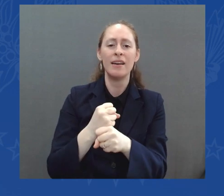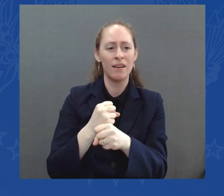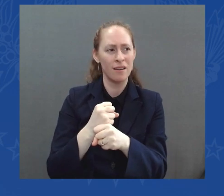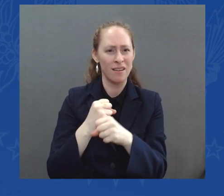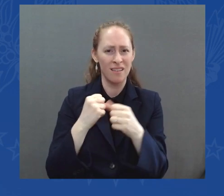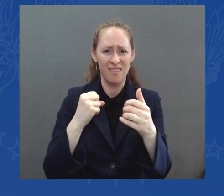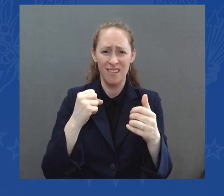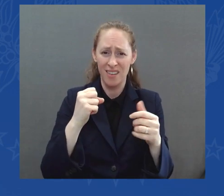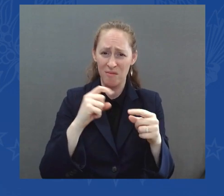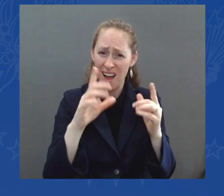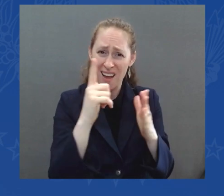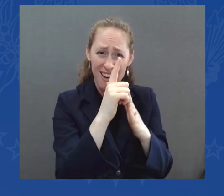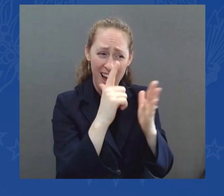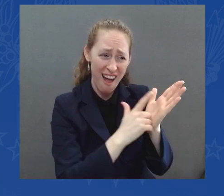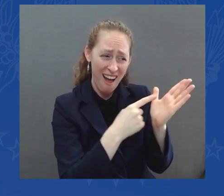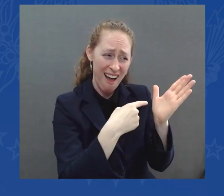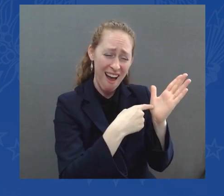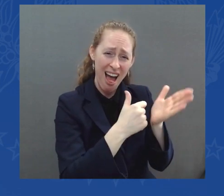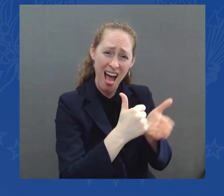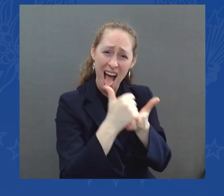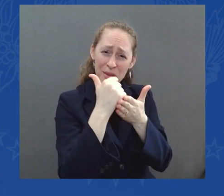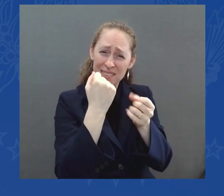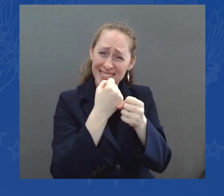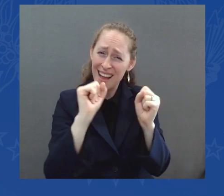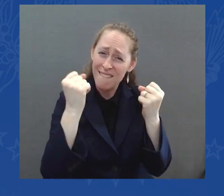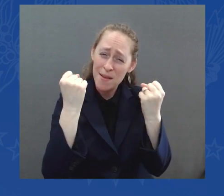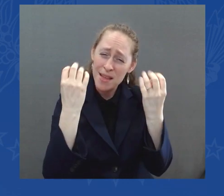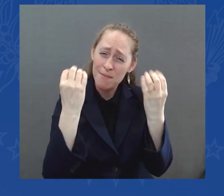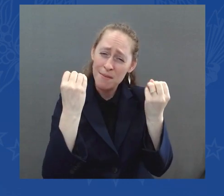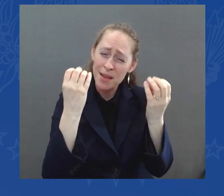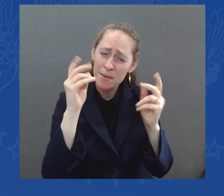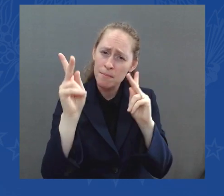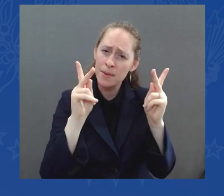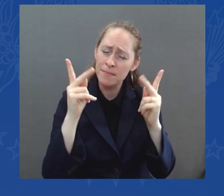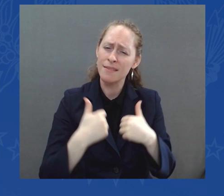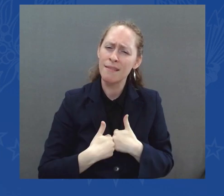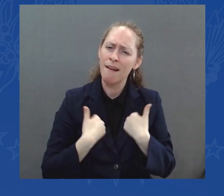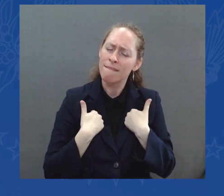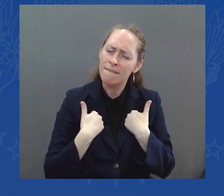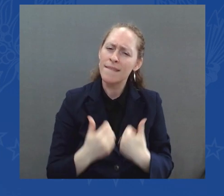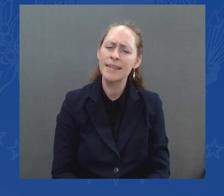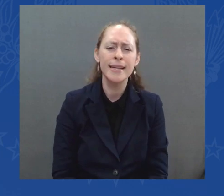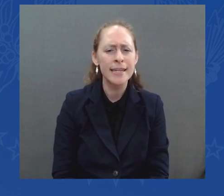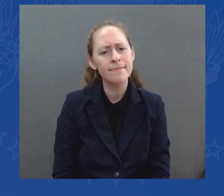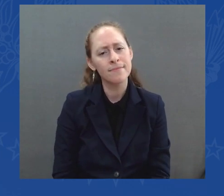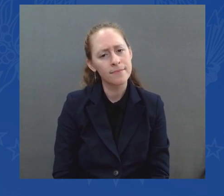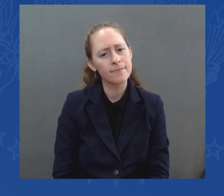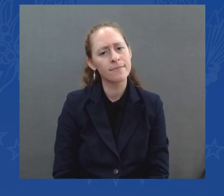if Republicans have their way, it means 100 million Americans with preexisting conditions